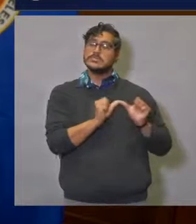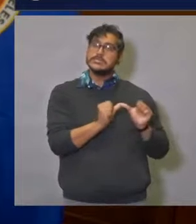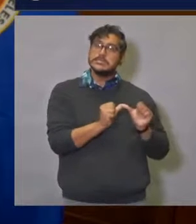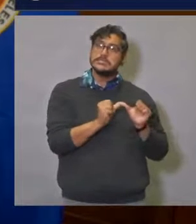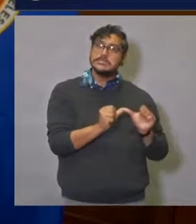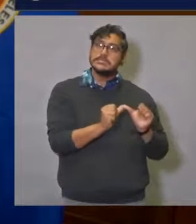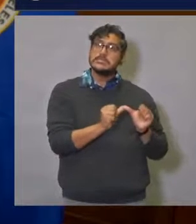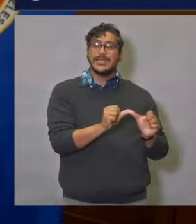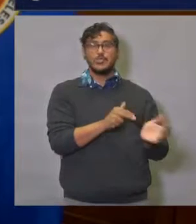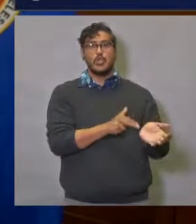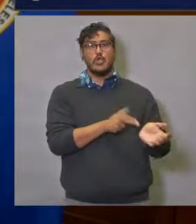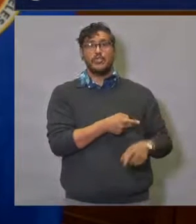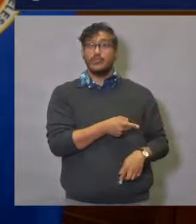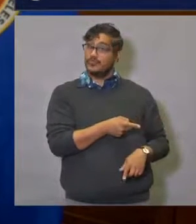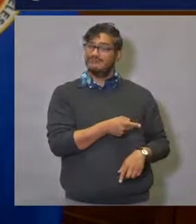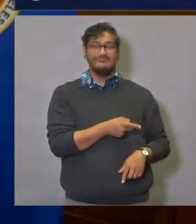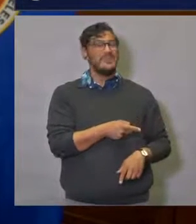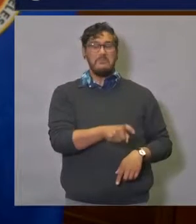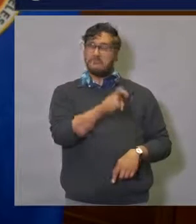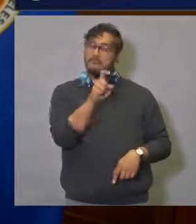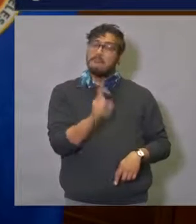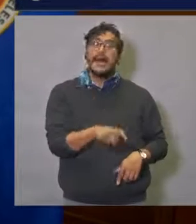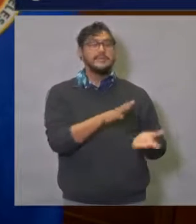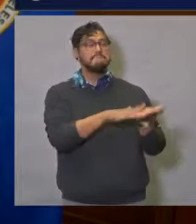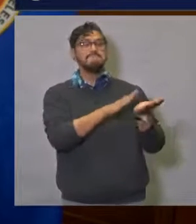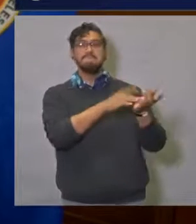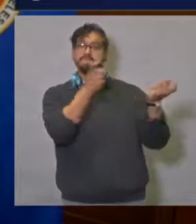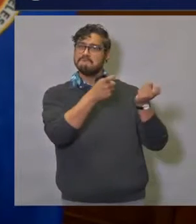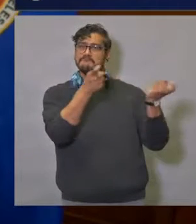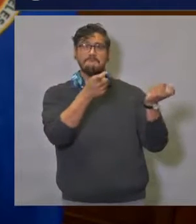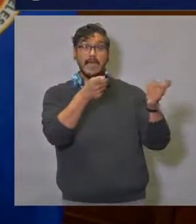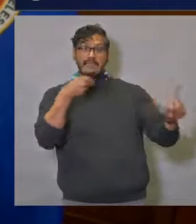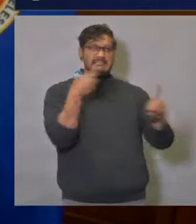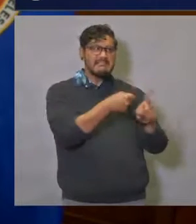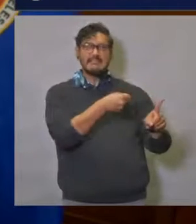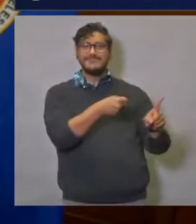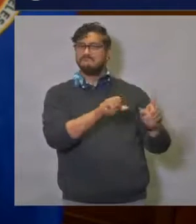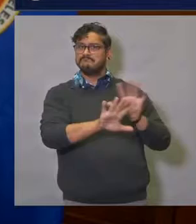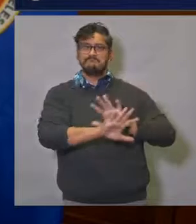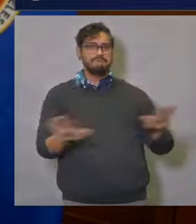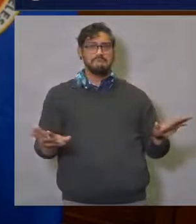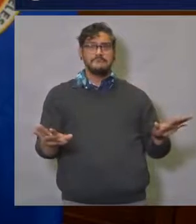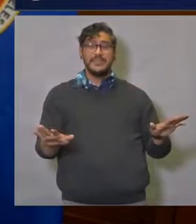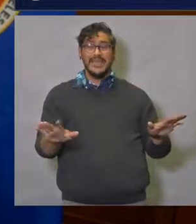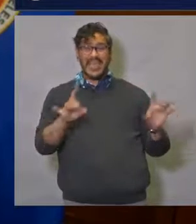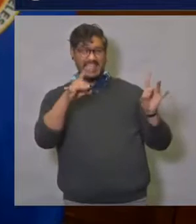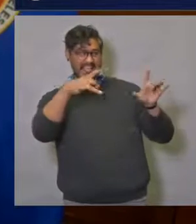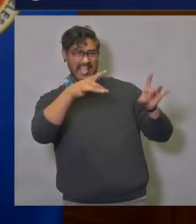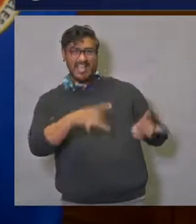INTENSIVE CARE UNITS. OUR API IMMUNITIES DESERVE TO BE CELEBRATED AND EMBRACED.